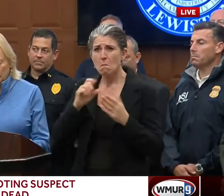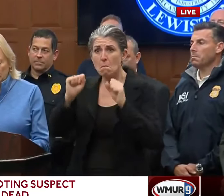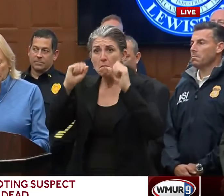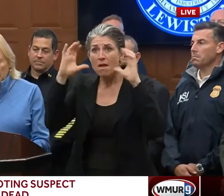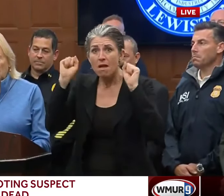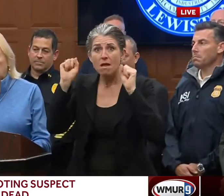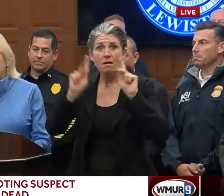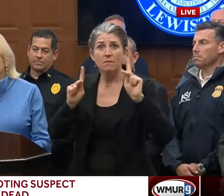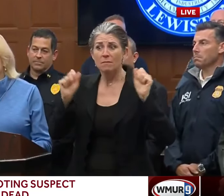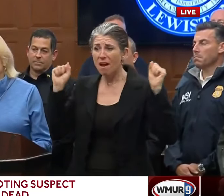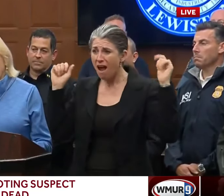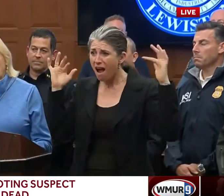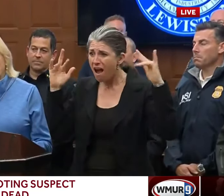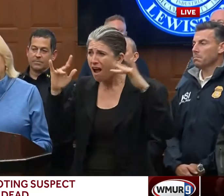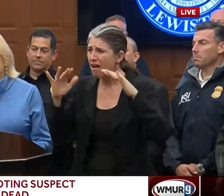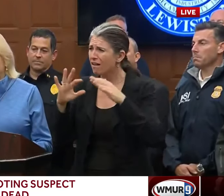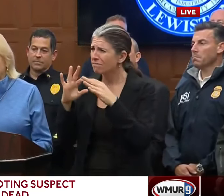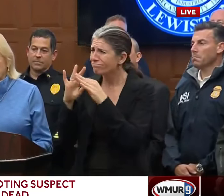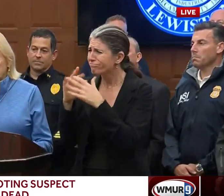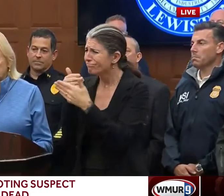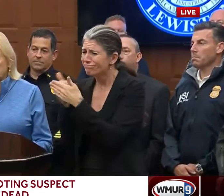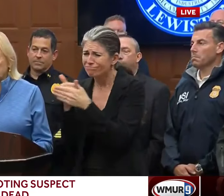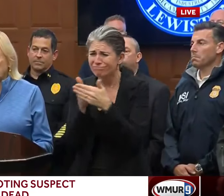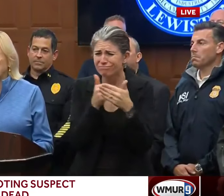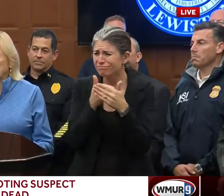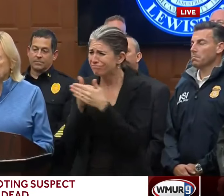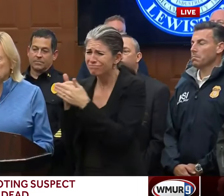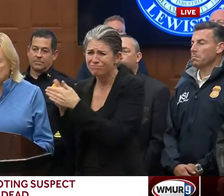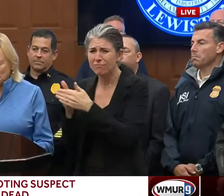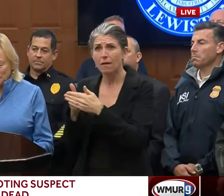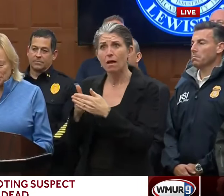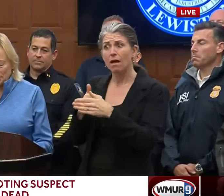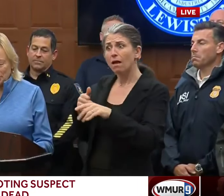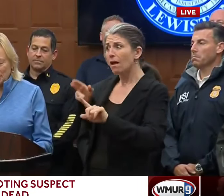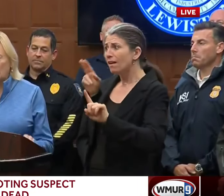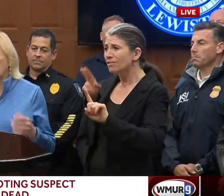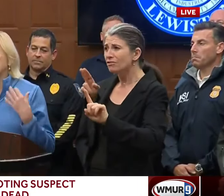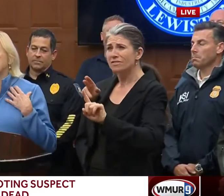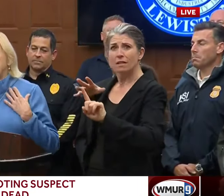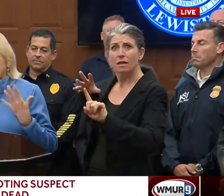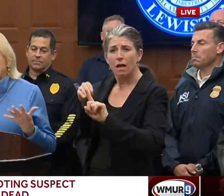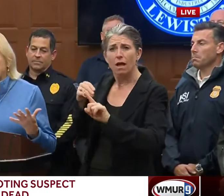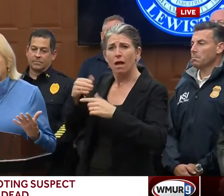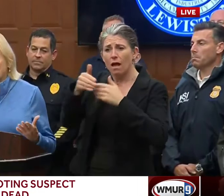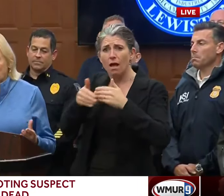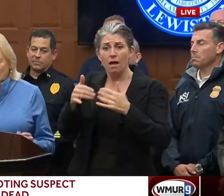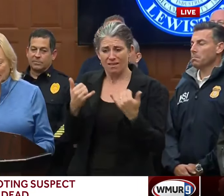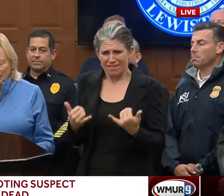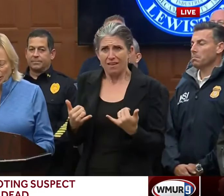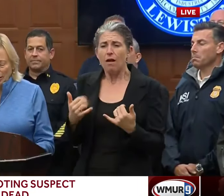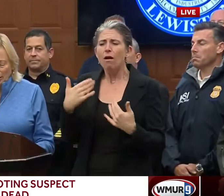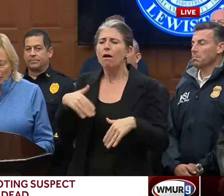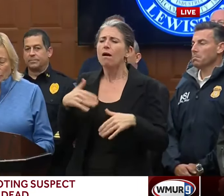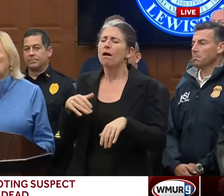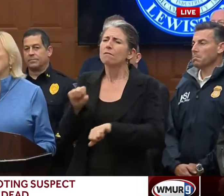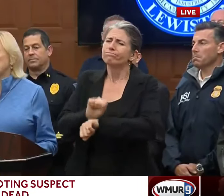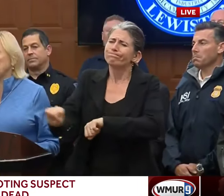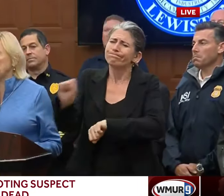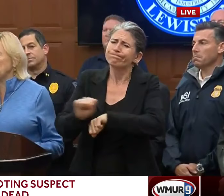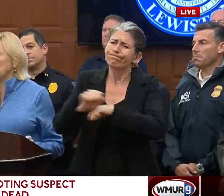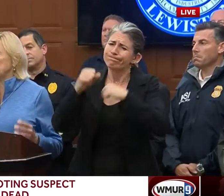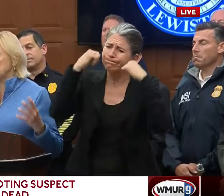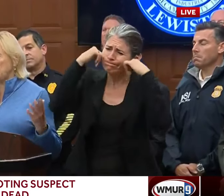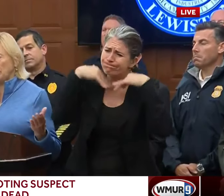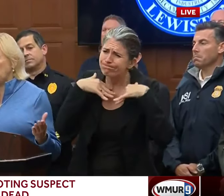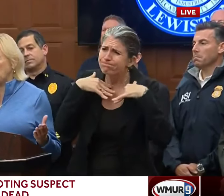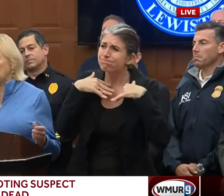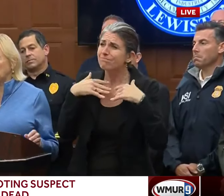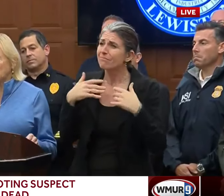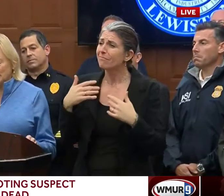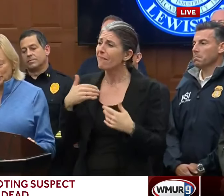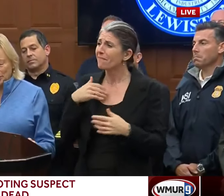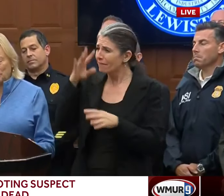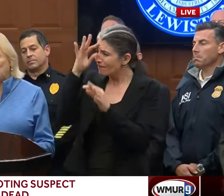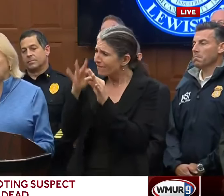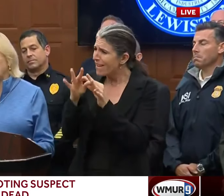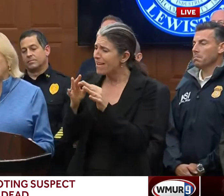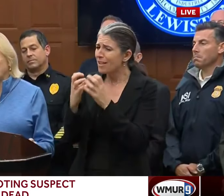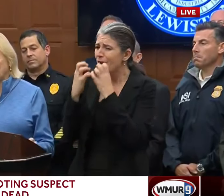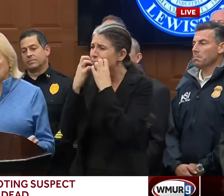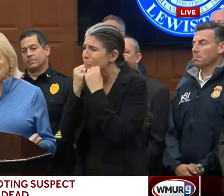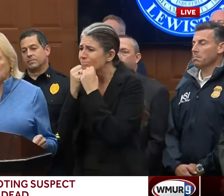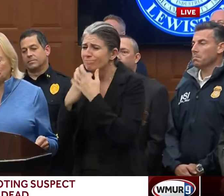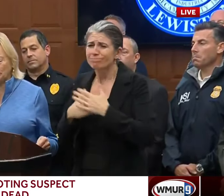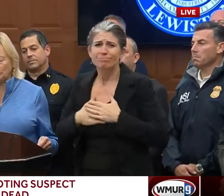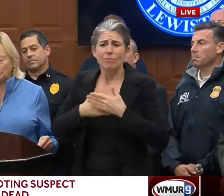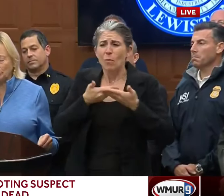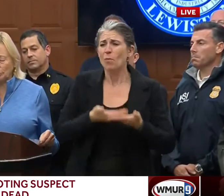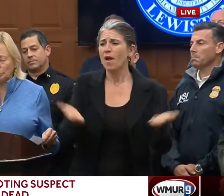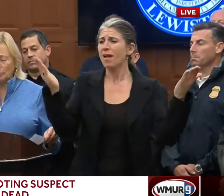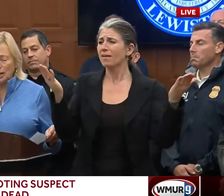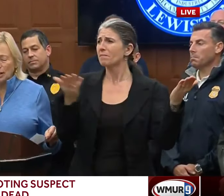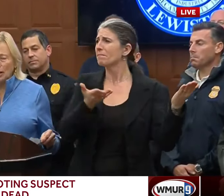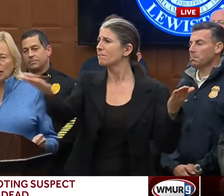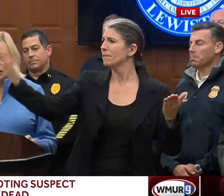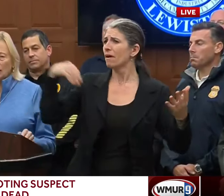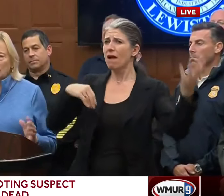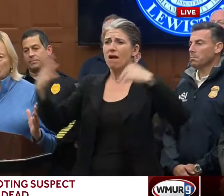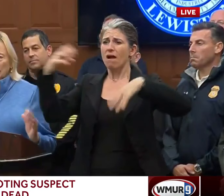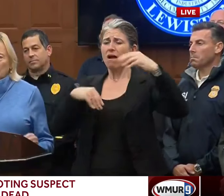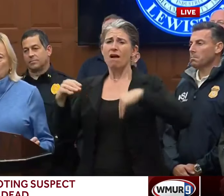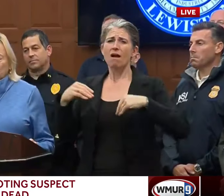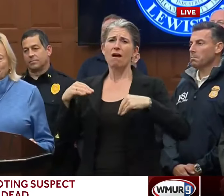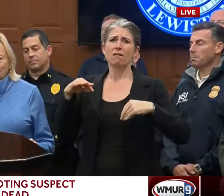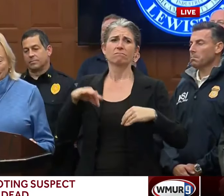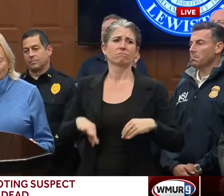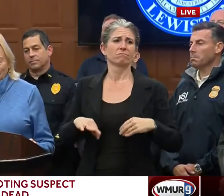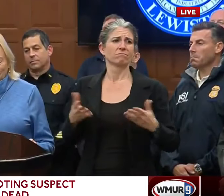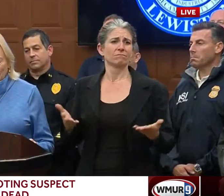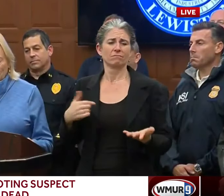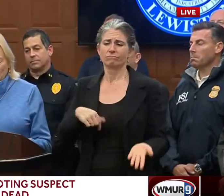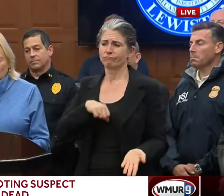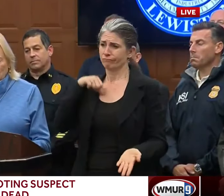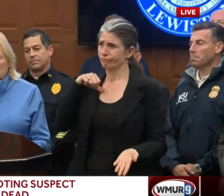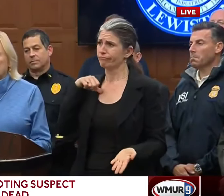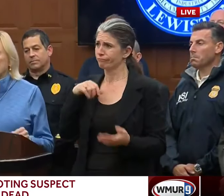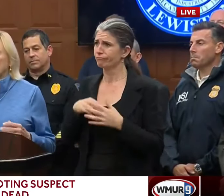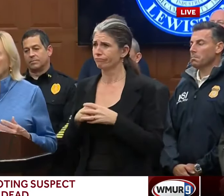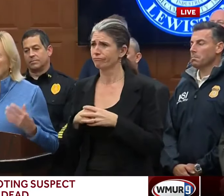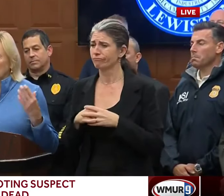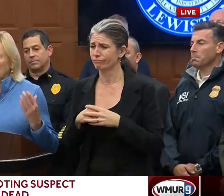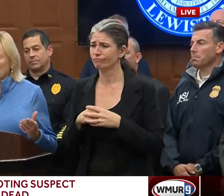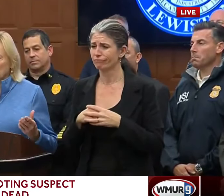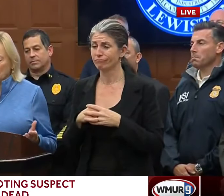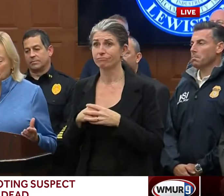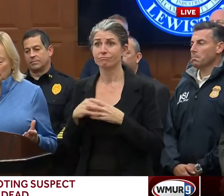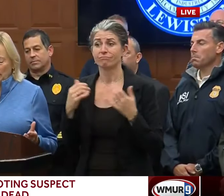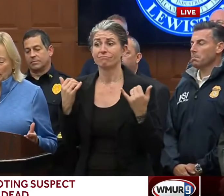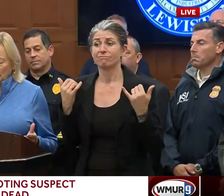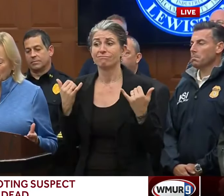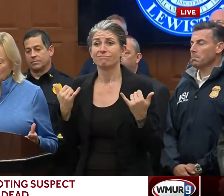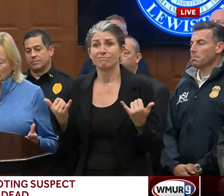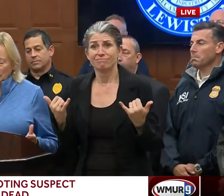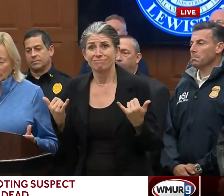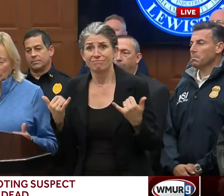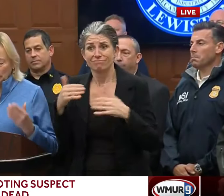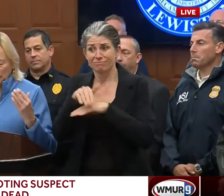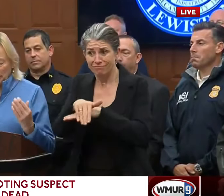IT’S A CLOSE KNIT COMMUNITY OF FINE PEOPLE, PEOPLE WITH A LONG HISTORY, A HISTORY OF HARD WORK, OF PERSISTENCE, OF FAITH, OF OPENING ITS BIG HEART TO PEOPLE EVERYWHERE THERE AND TONIGHT,